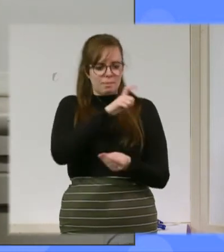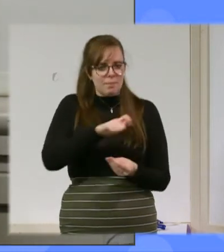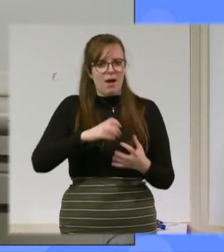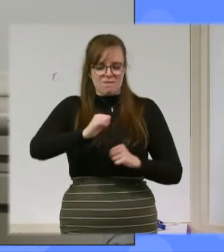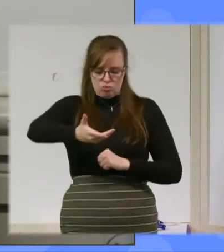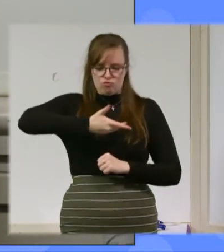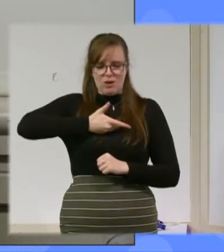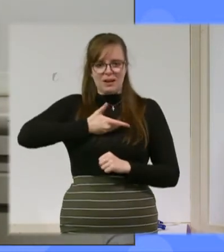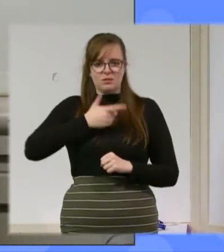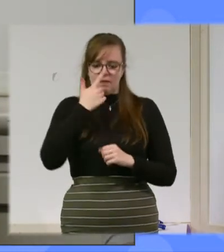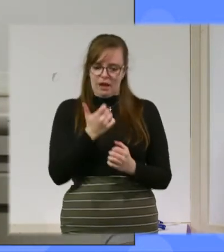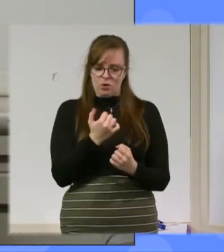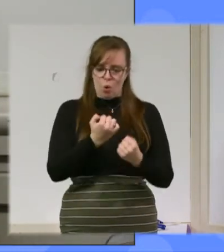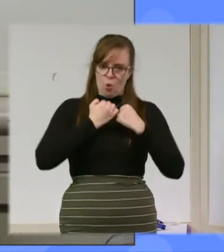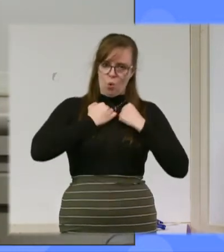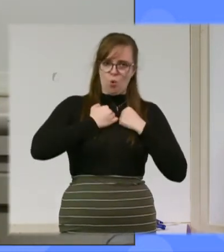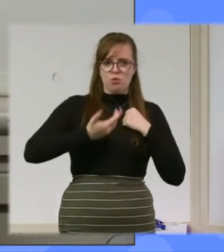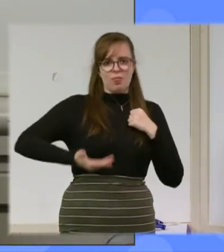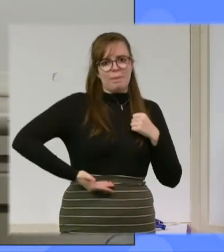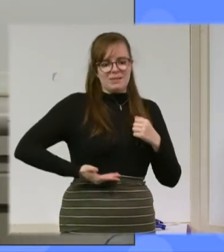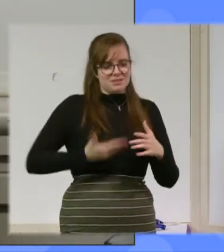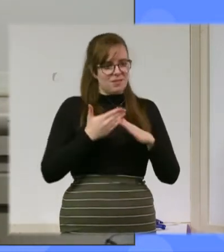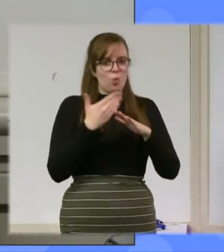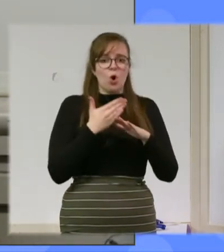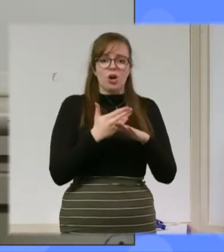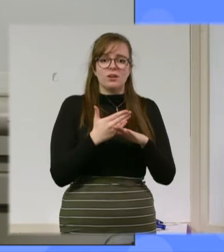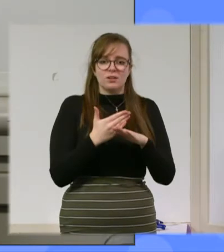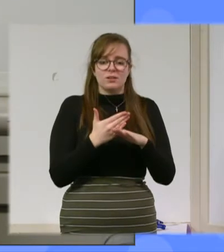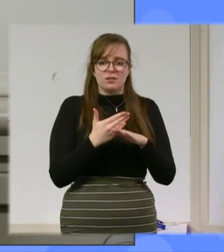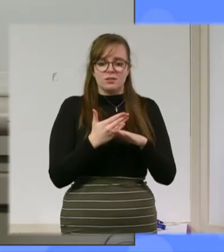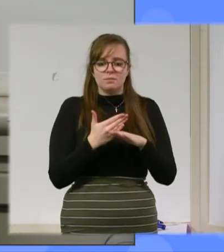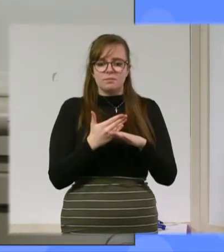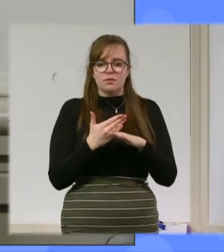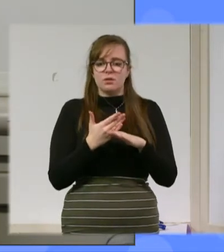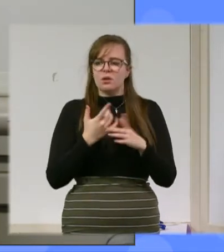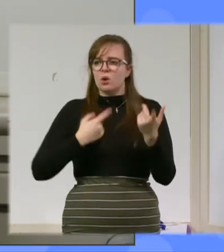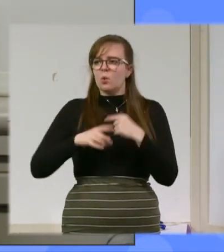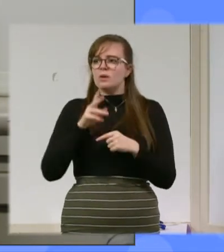start to own the businesses that they work in and we saw the flickerings of